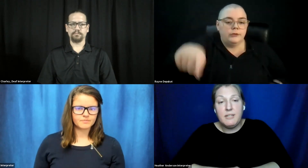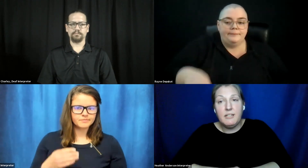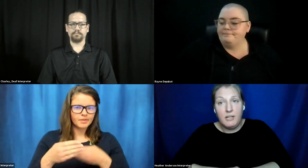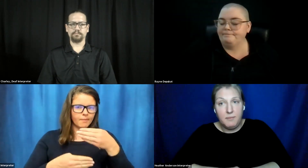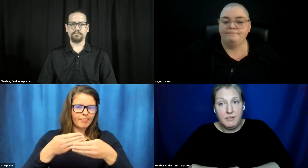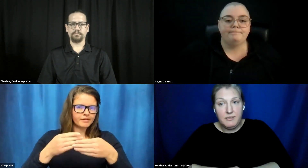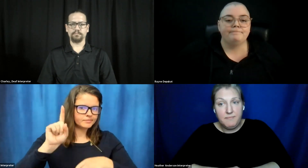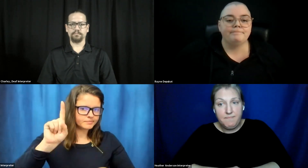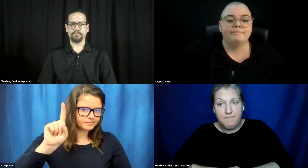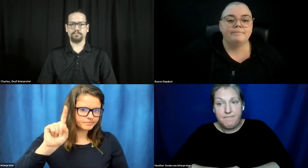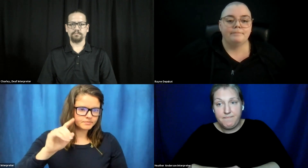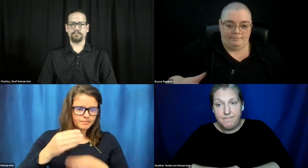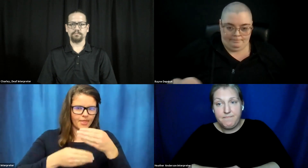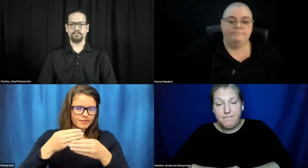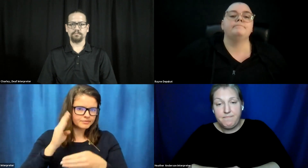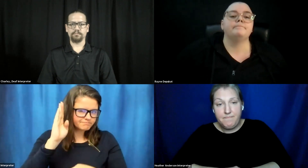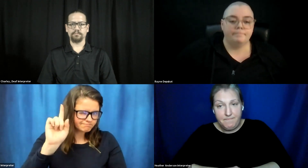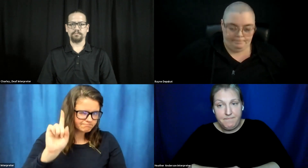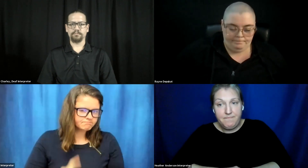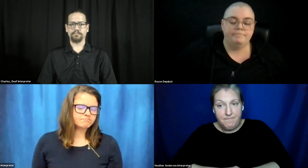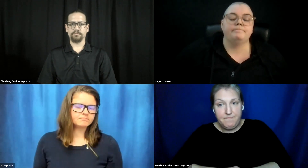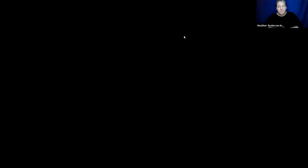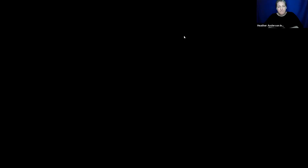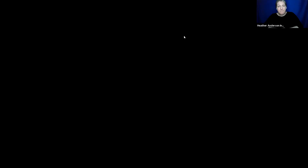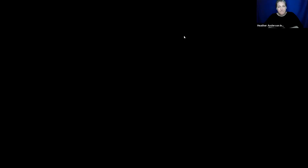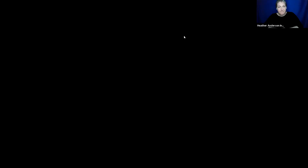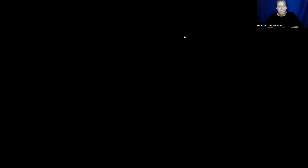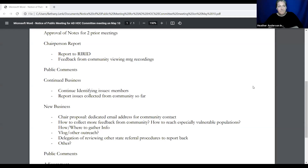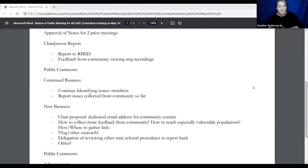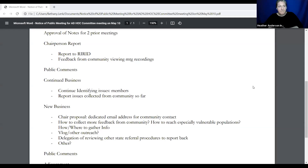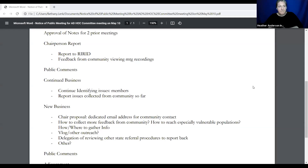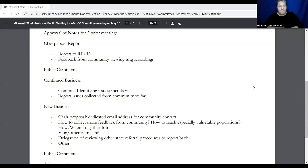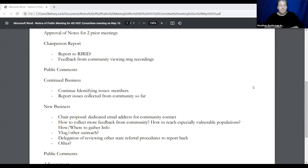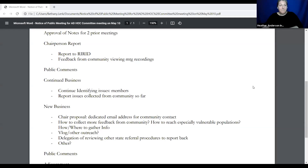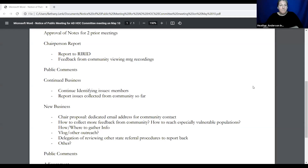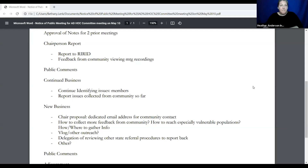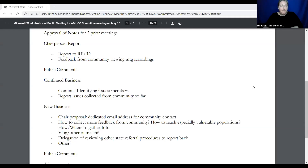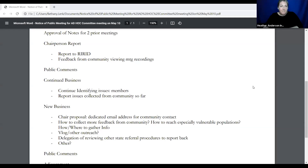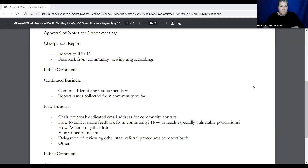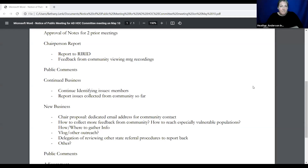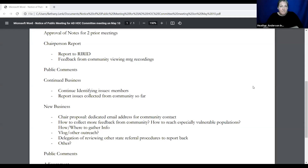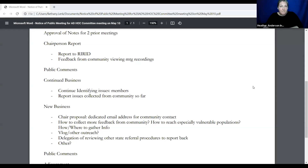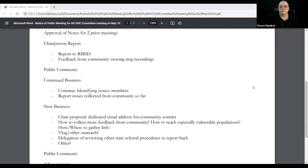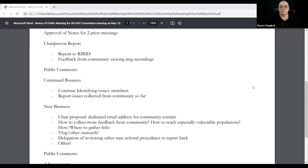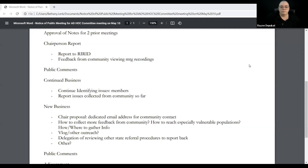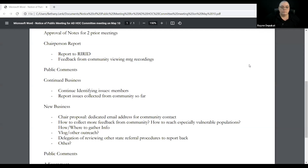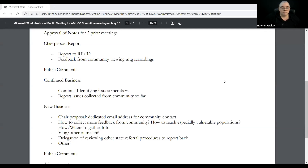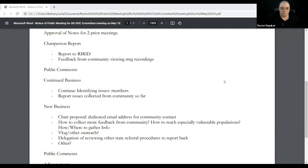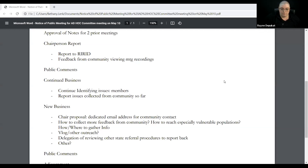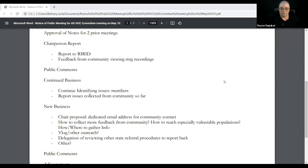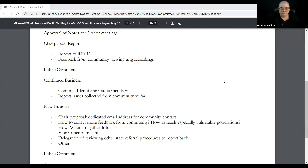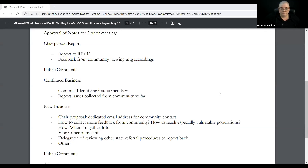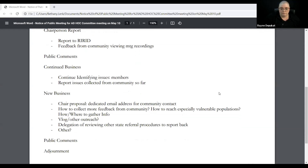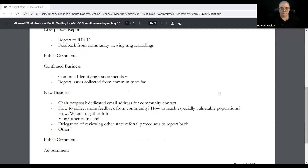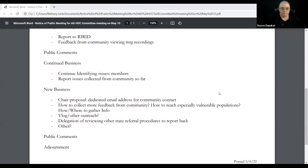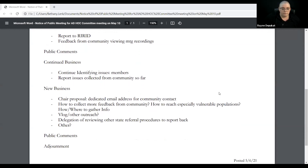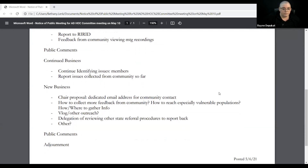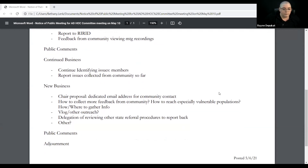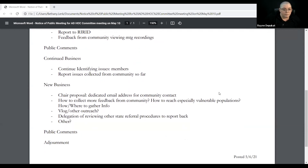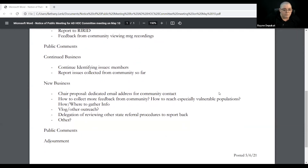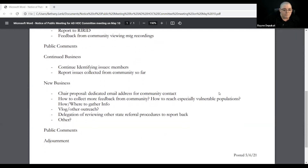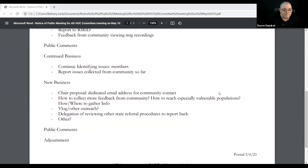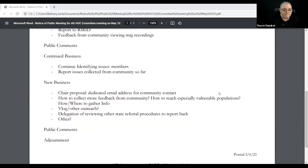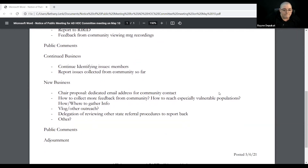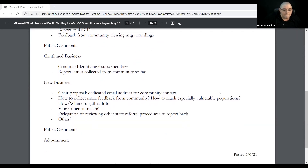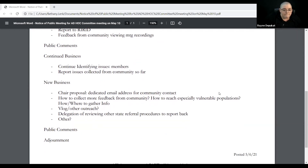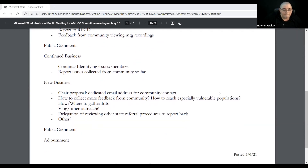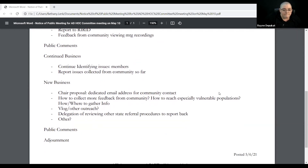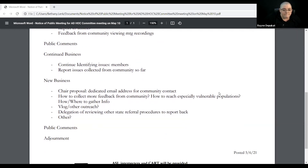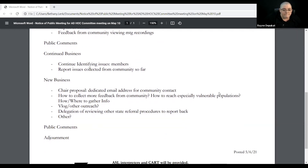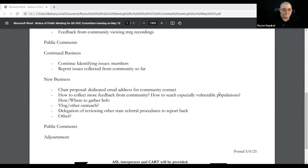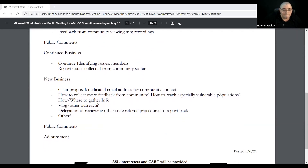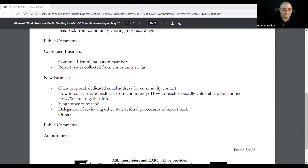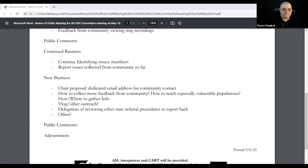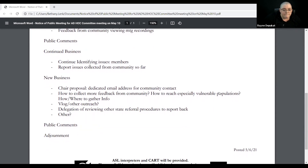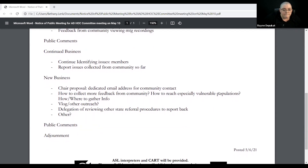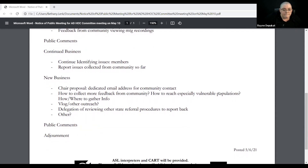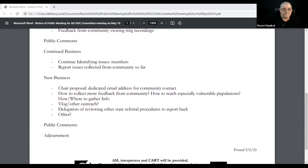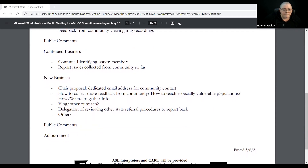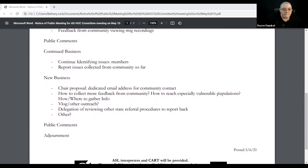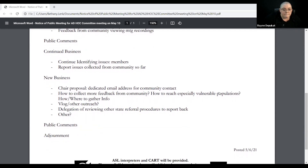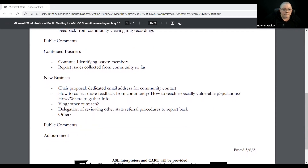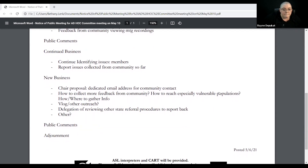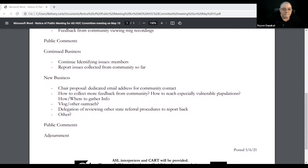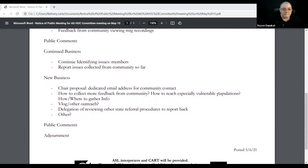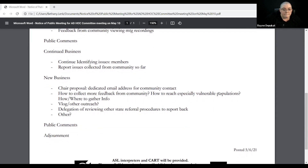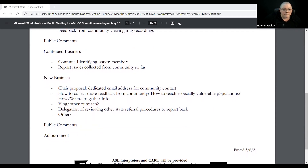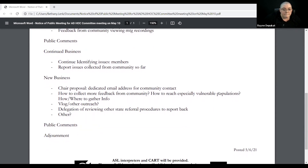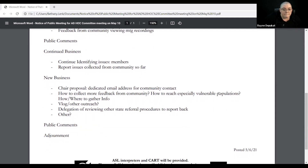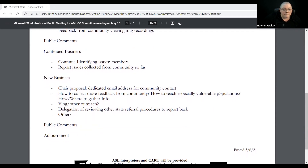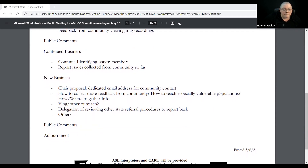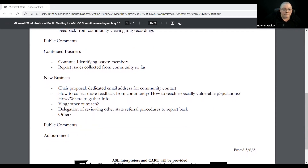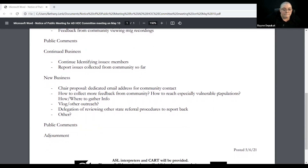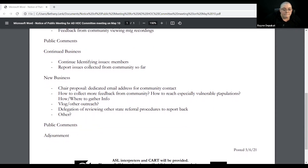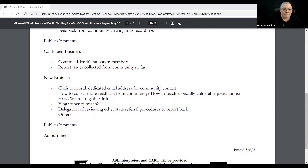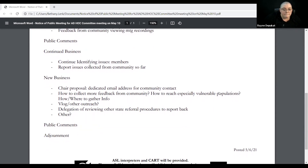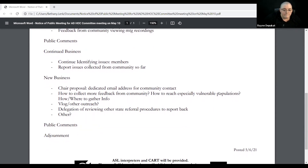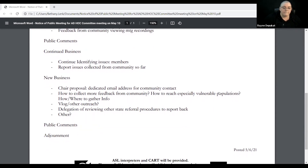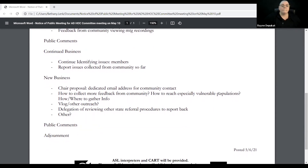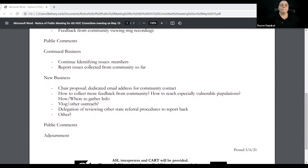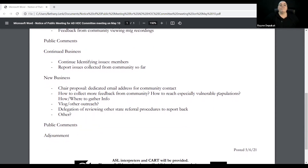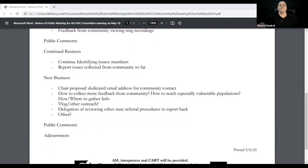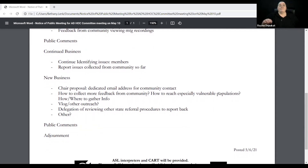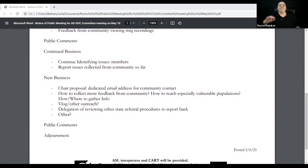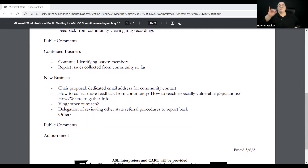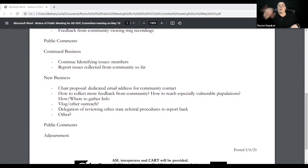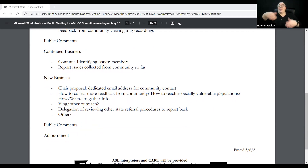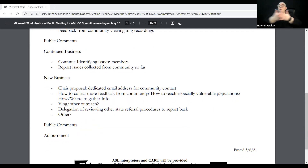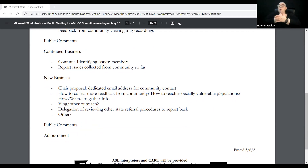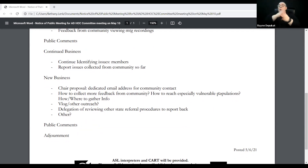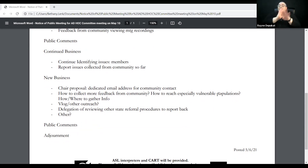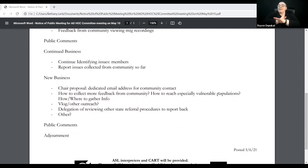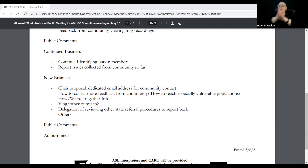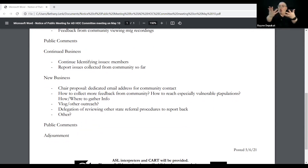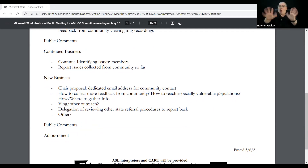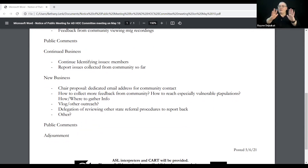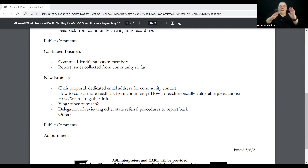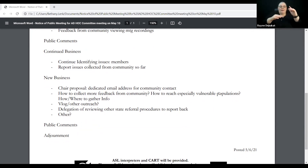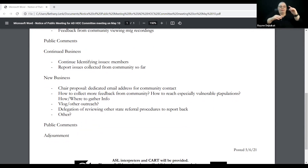Me set agenda, please.